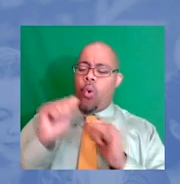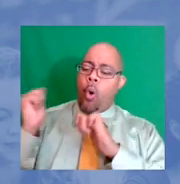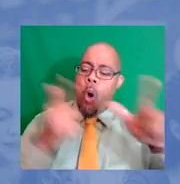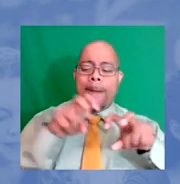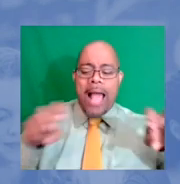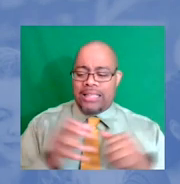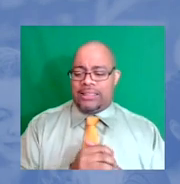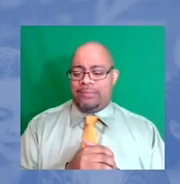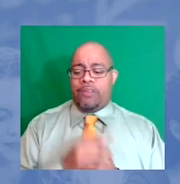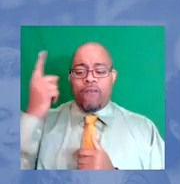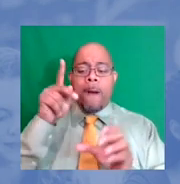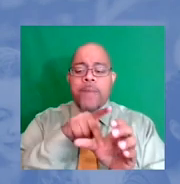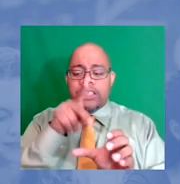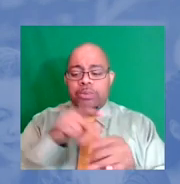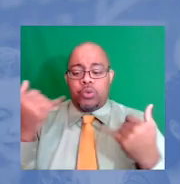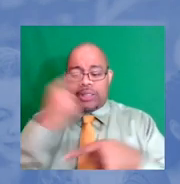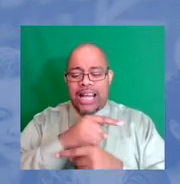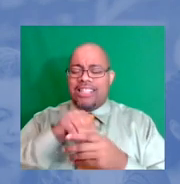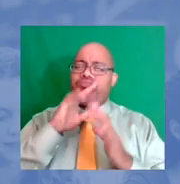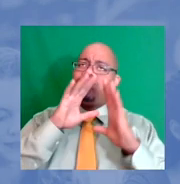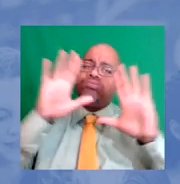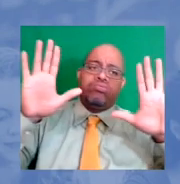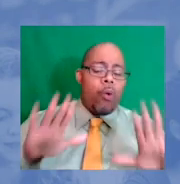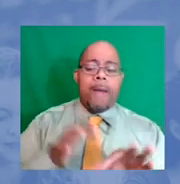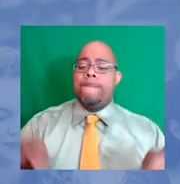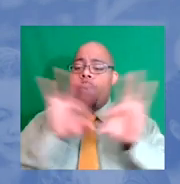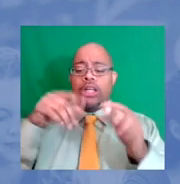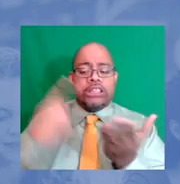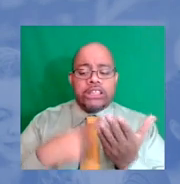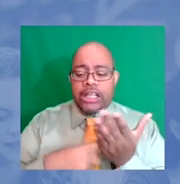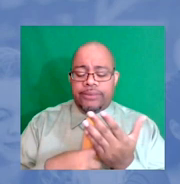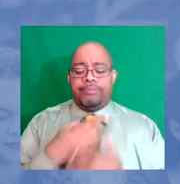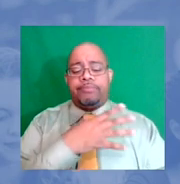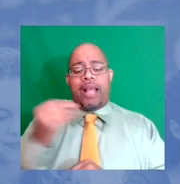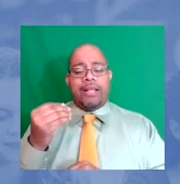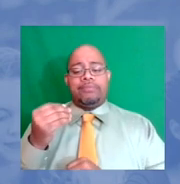TODAY IN THIS INCREDIBLY IMPORTANT DISCUSSION. AND THE SECRETARY AND I ARE SO COMMIT TODAY